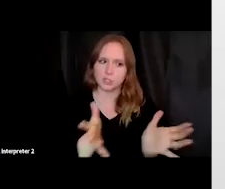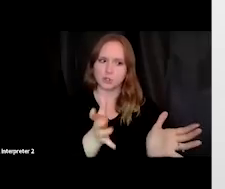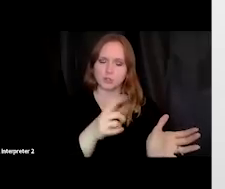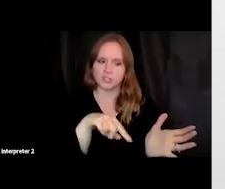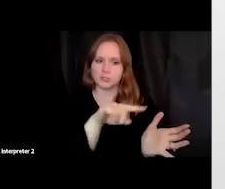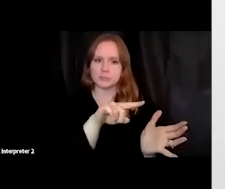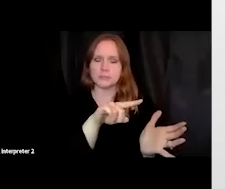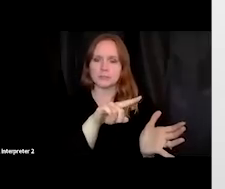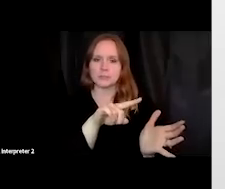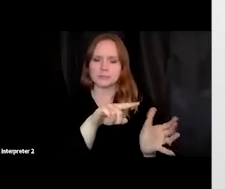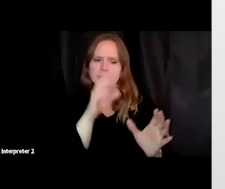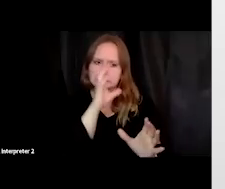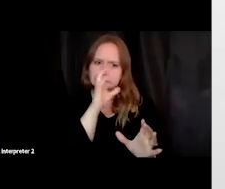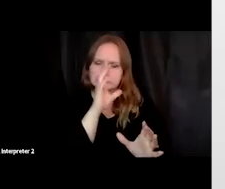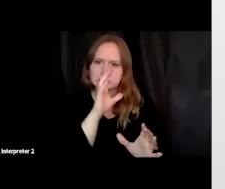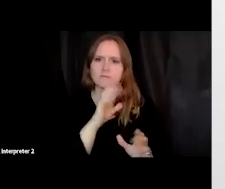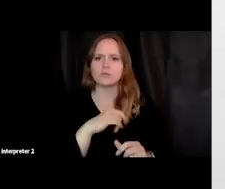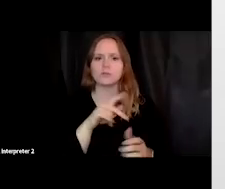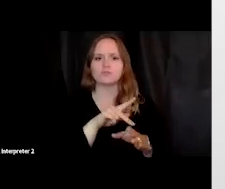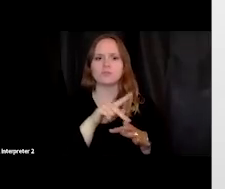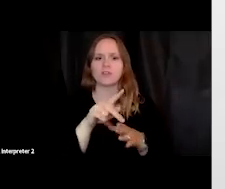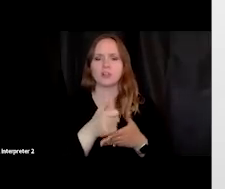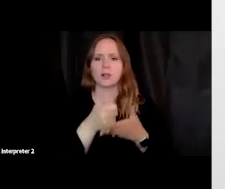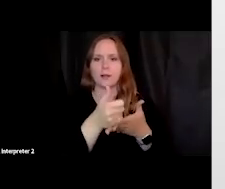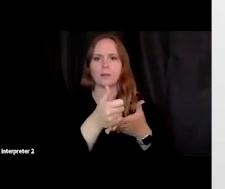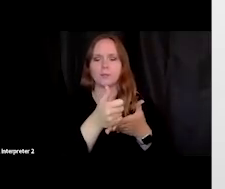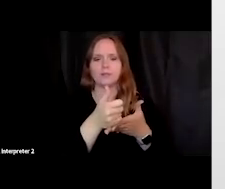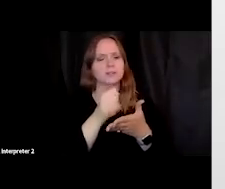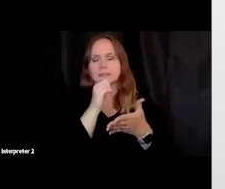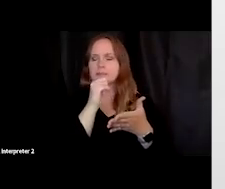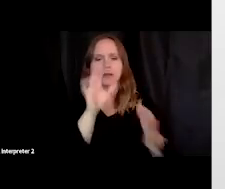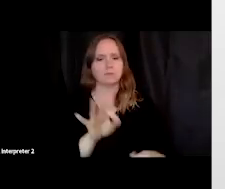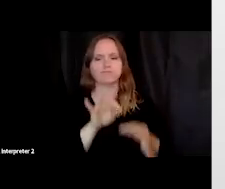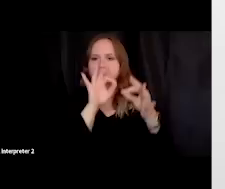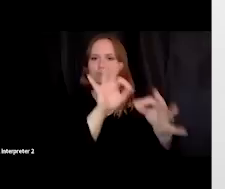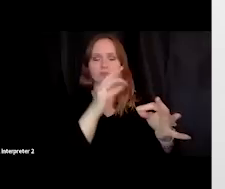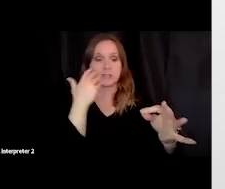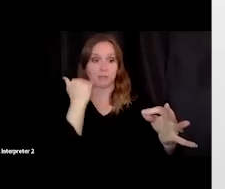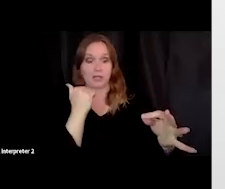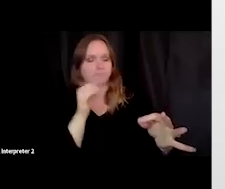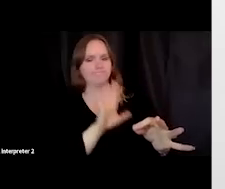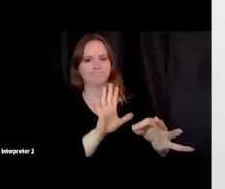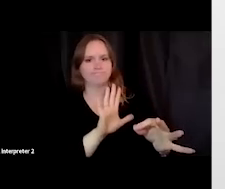We shouldn't expect perfection. This is a process. So as we are working with a tenant, it may not be up